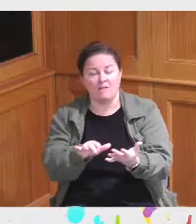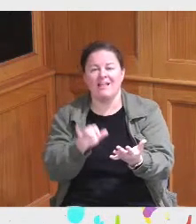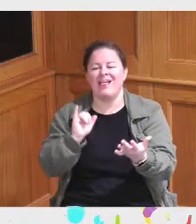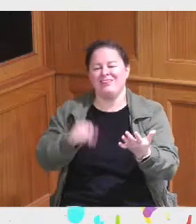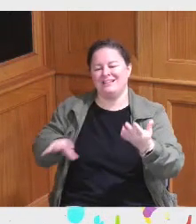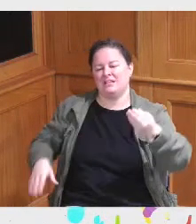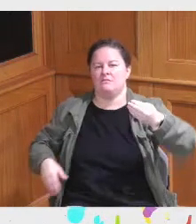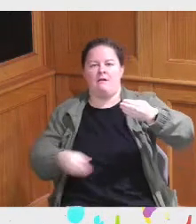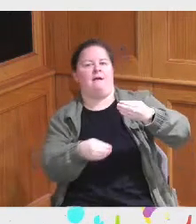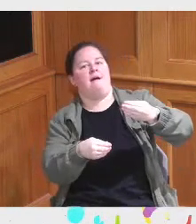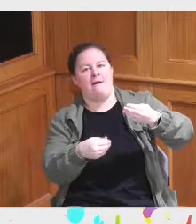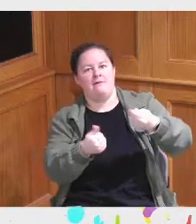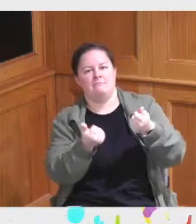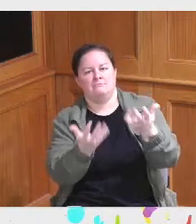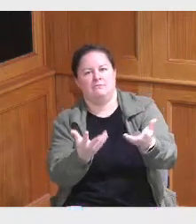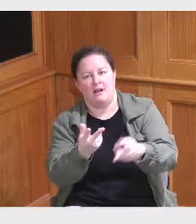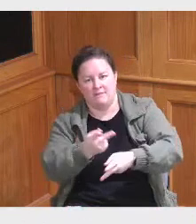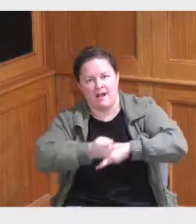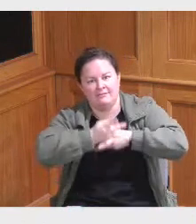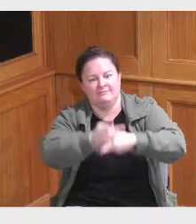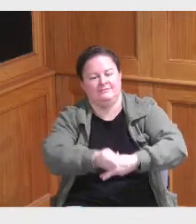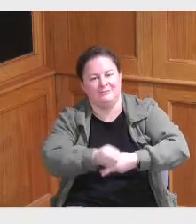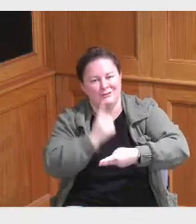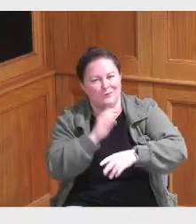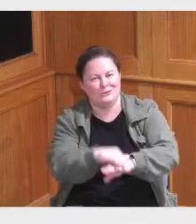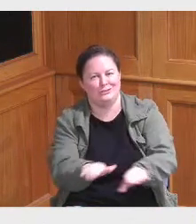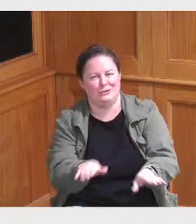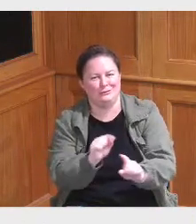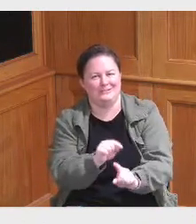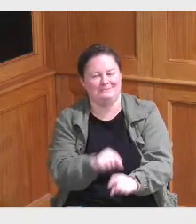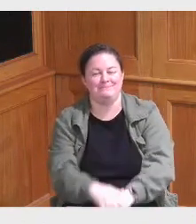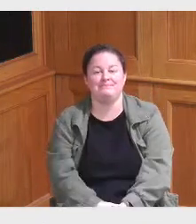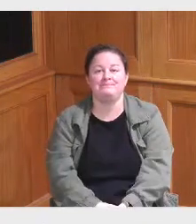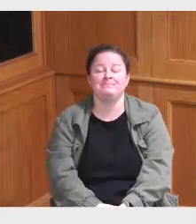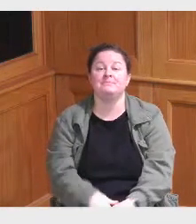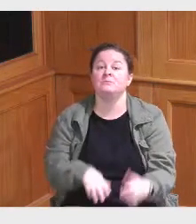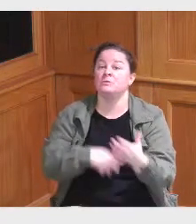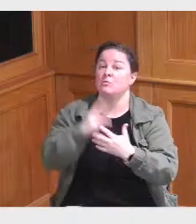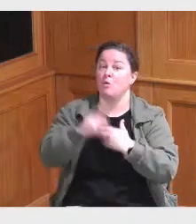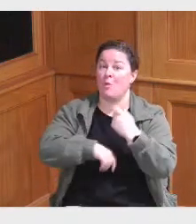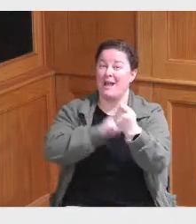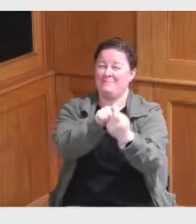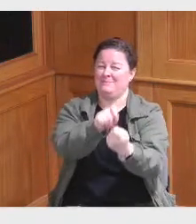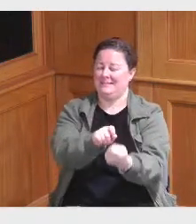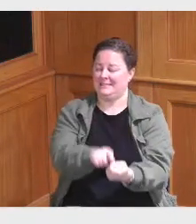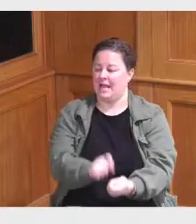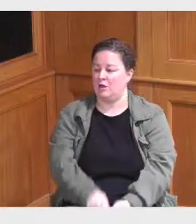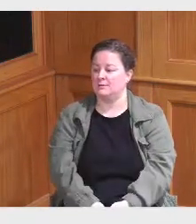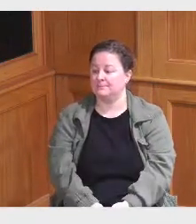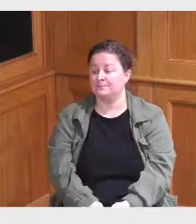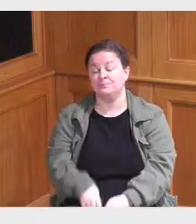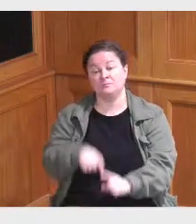that we provide our children so the program details so this program is for any youth in